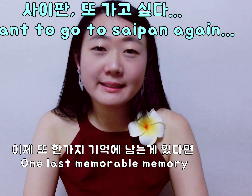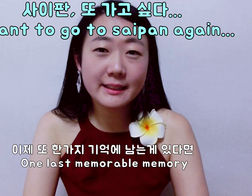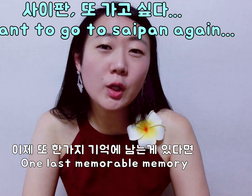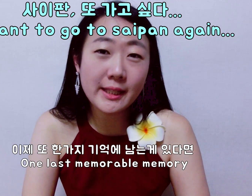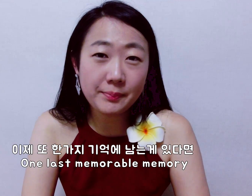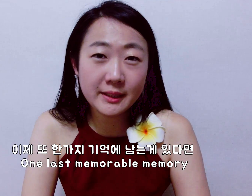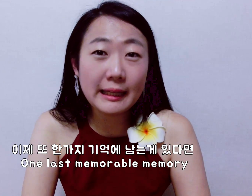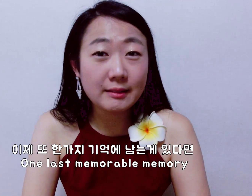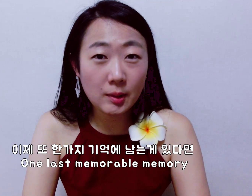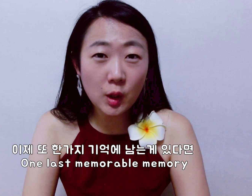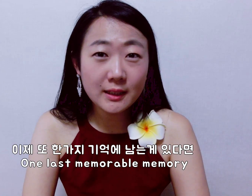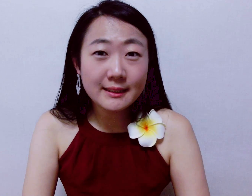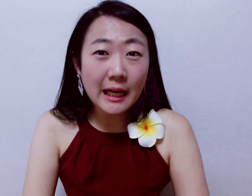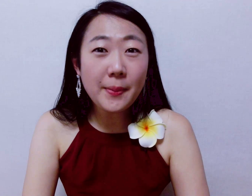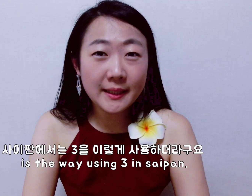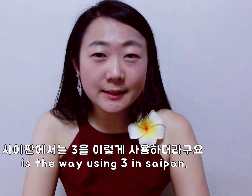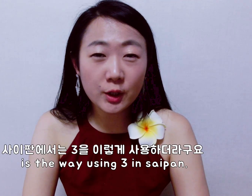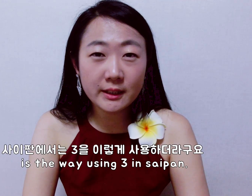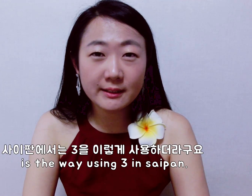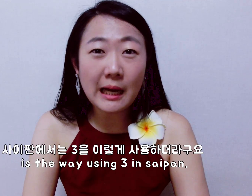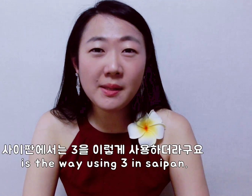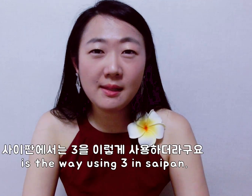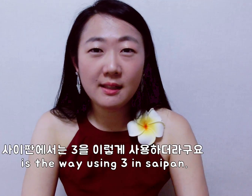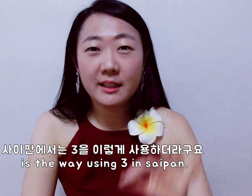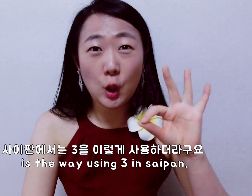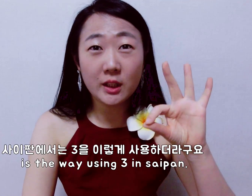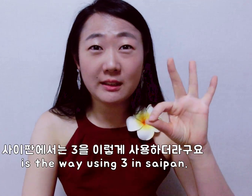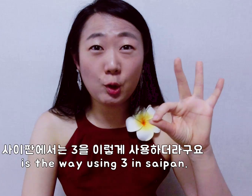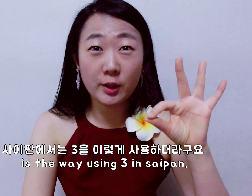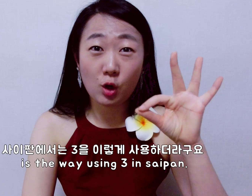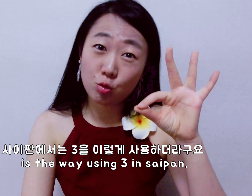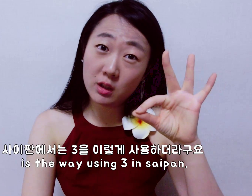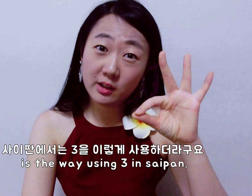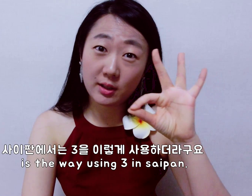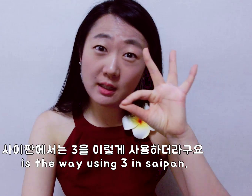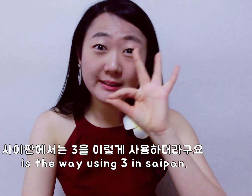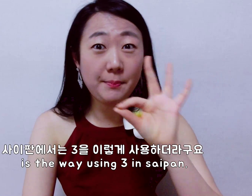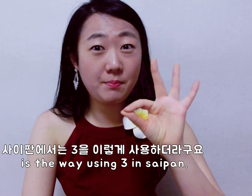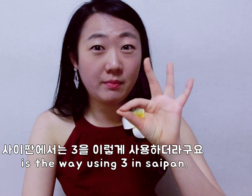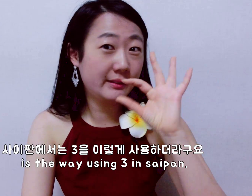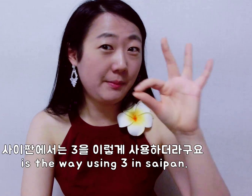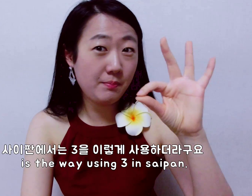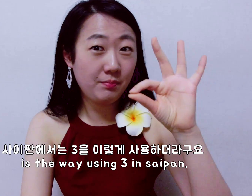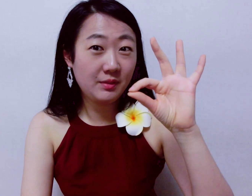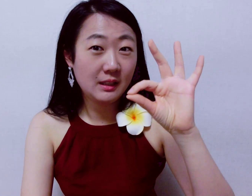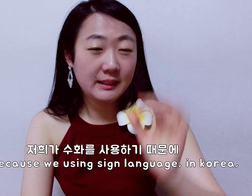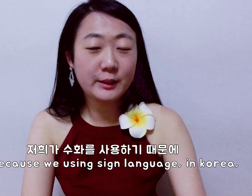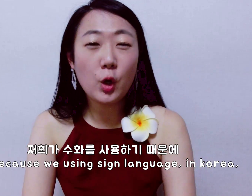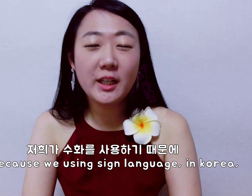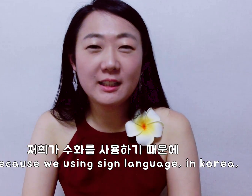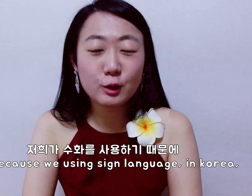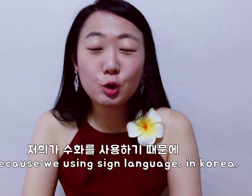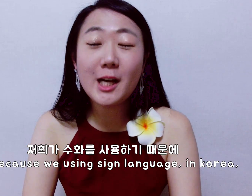그 다음에 농인을 만났을 때 knew how to deal with 어떻게 상대를 해야 할지 좀 더 잘 아시더라구요 when they met deaf at next time. 왜냐면 두번째 비장애인에게 추천 받았던곳도 좋았어요 second company was great too.